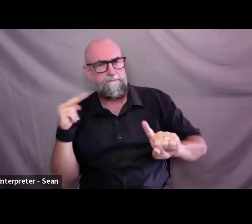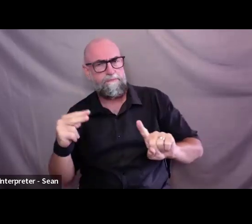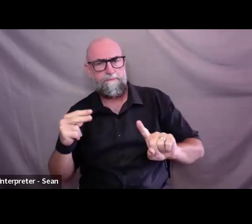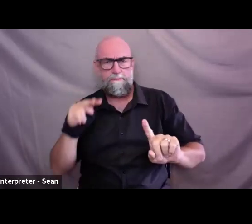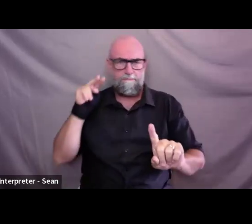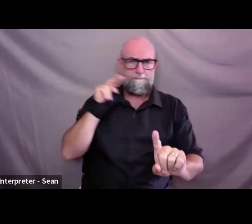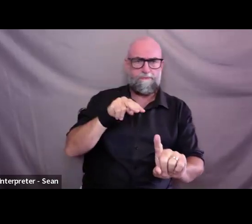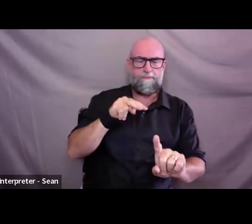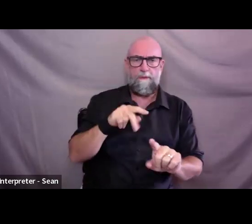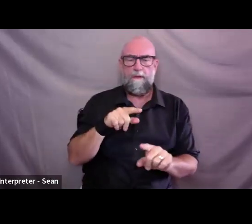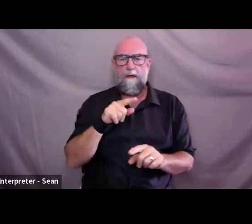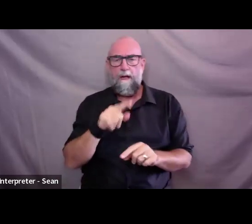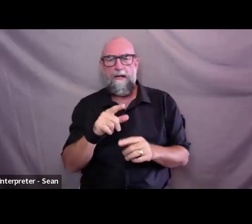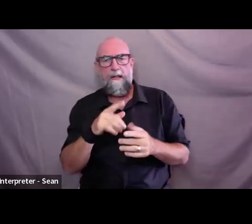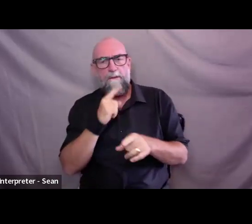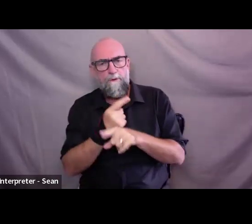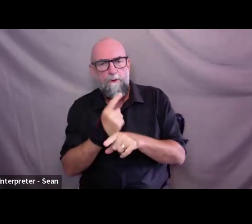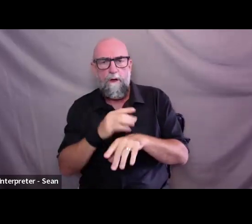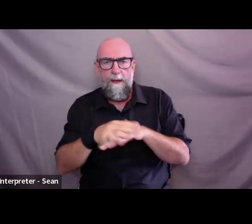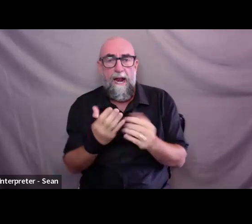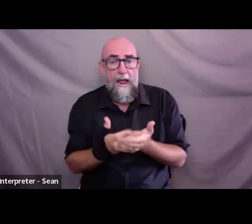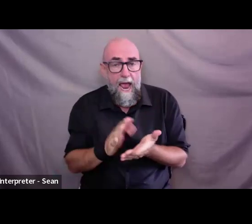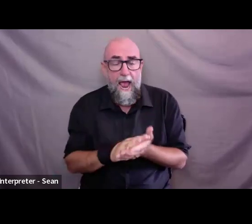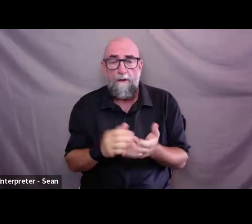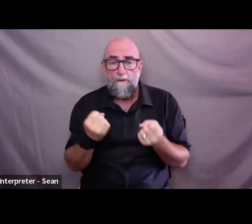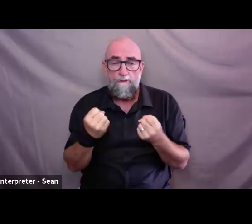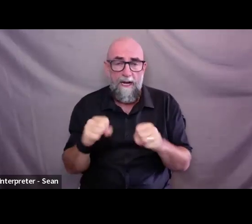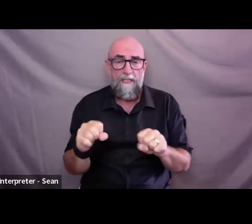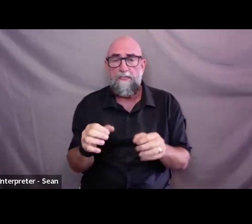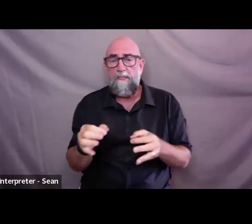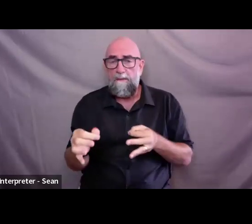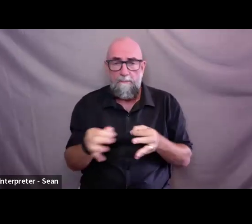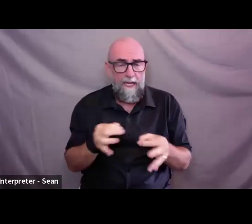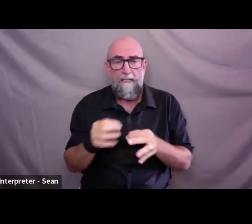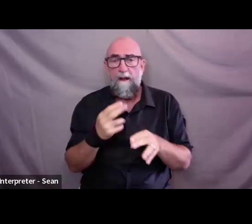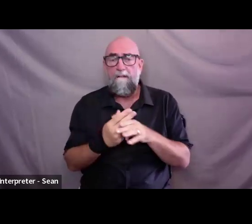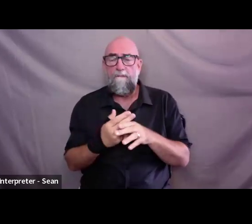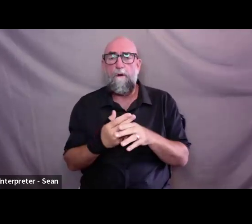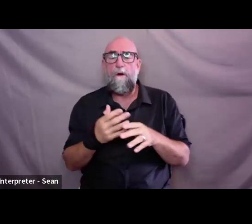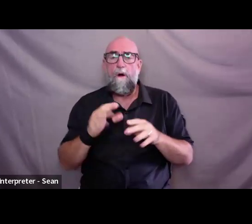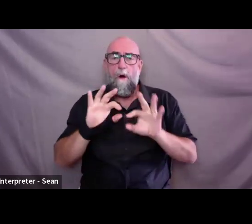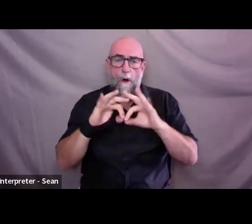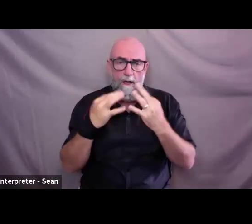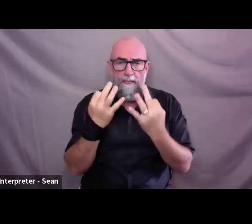In this conversation they will be inviting organisations and institutions to consider their values